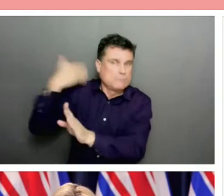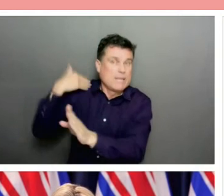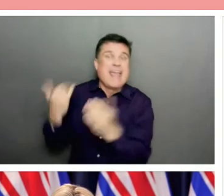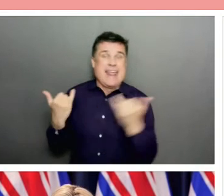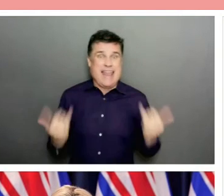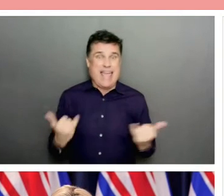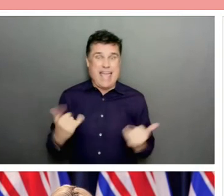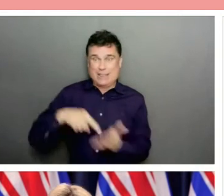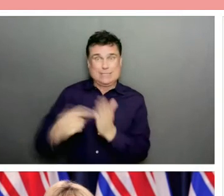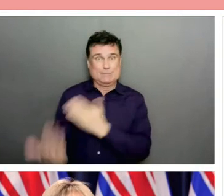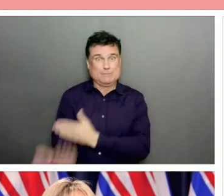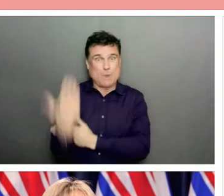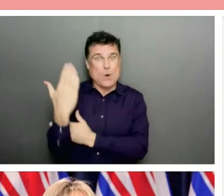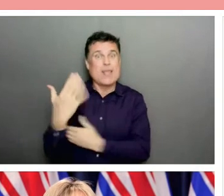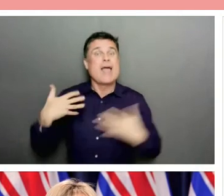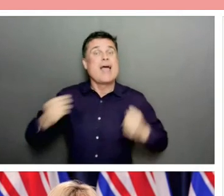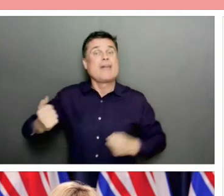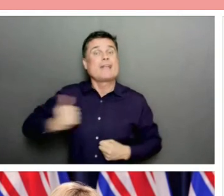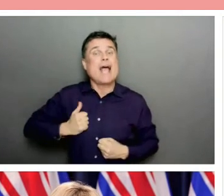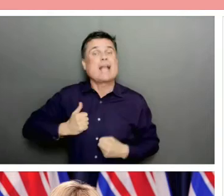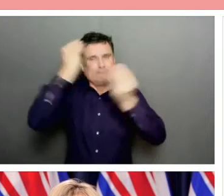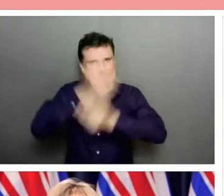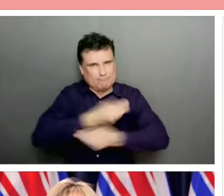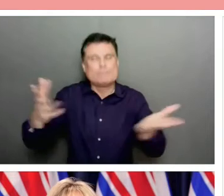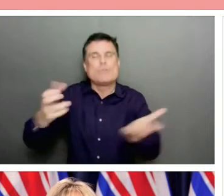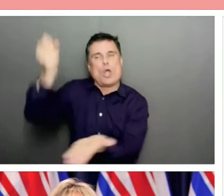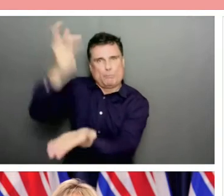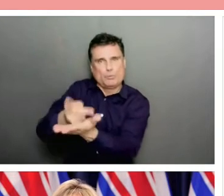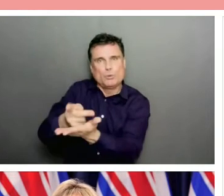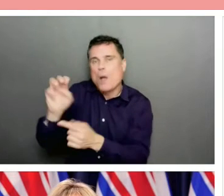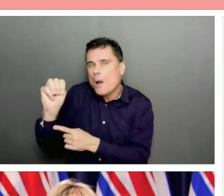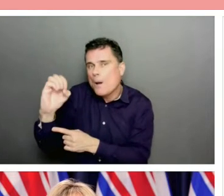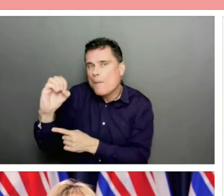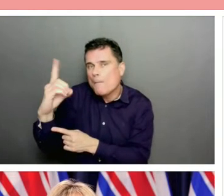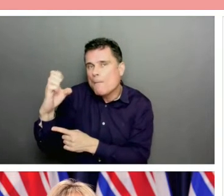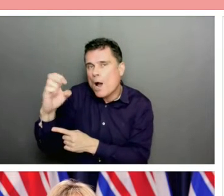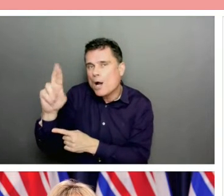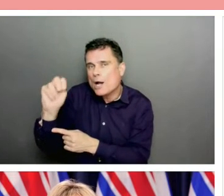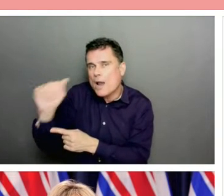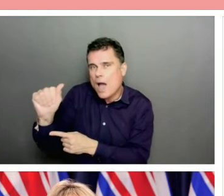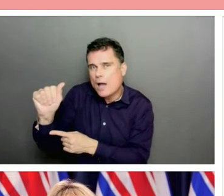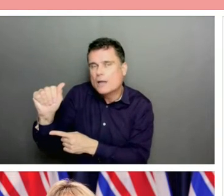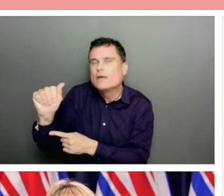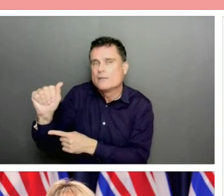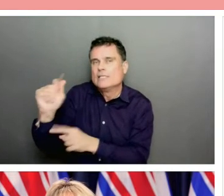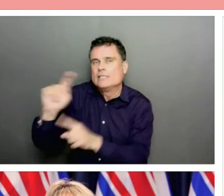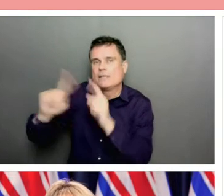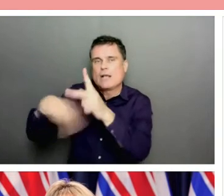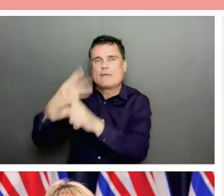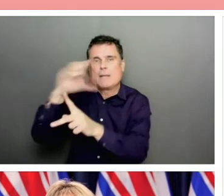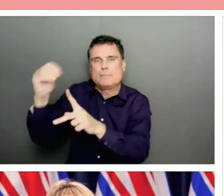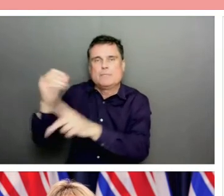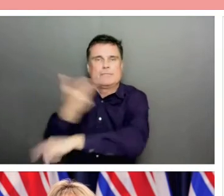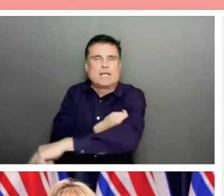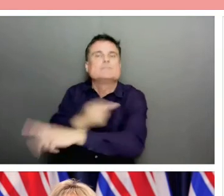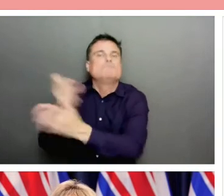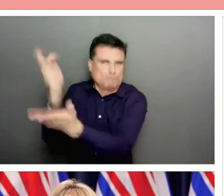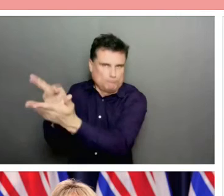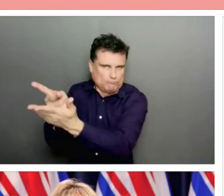British Columbia, and we have received word, as of today, that we will be receiving the Moderna vaccine next week here in